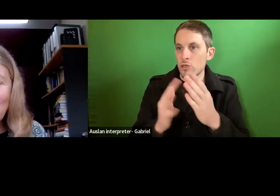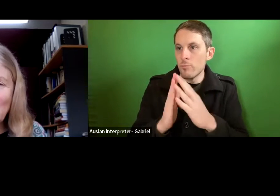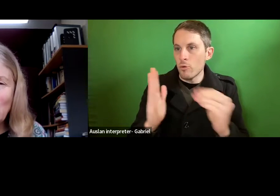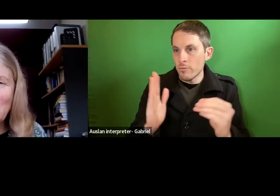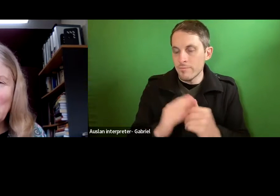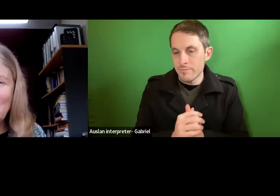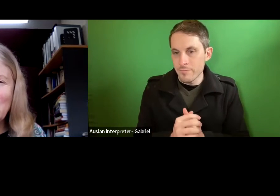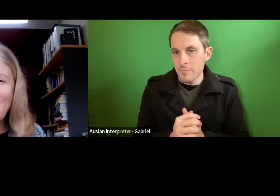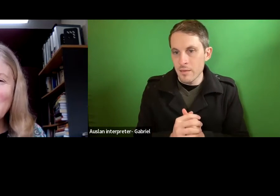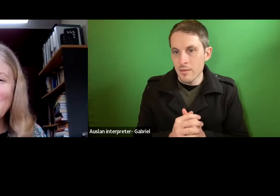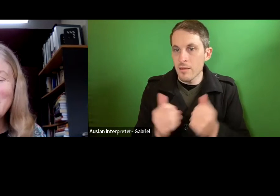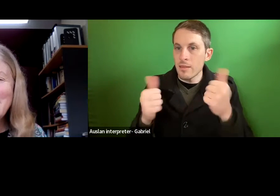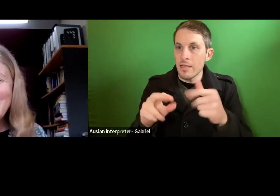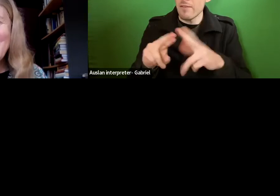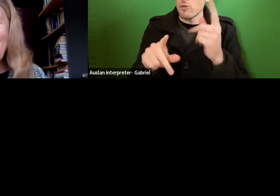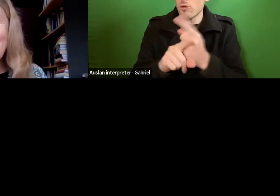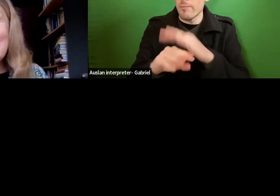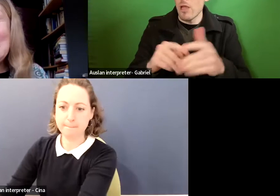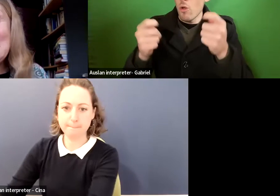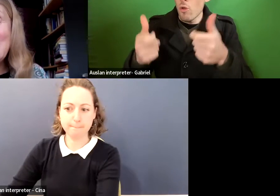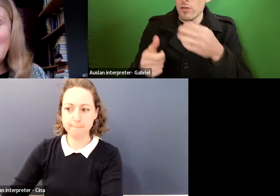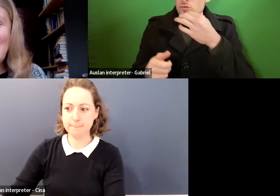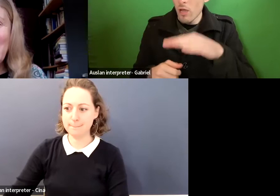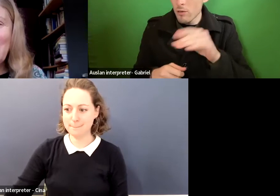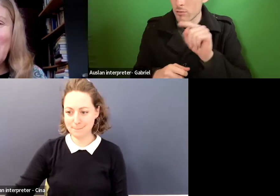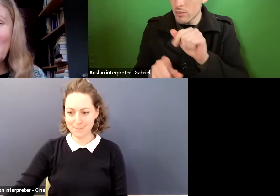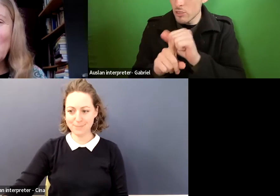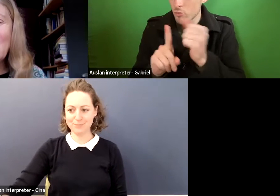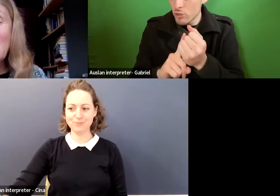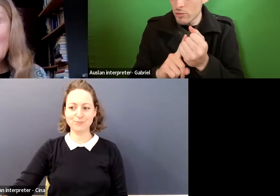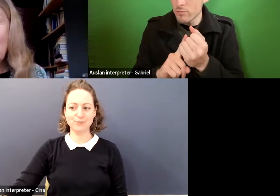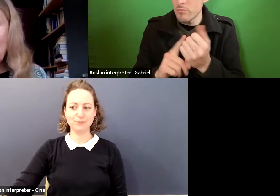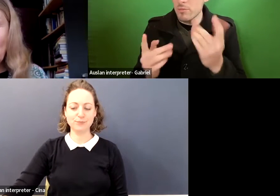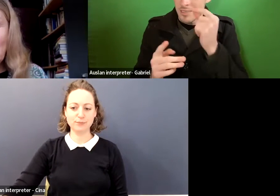if we're talking about early childhood, it's quite clear to see how that might work. If we're talking